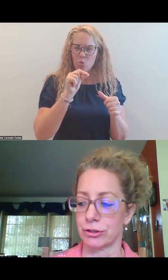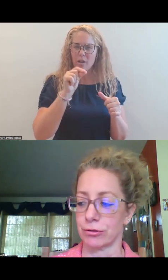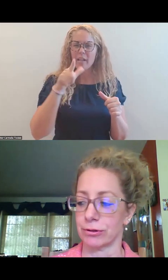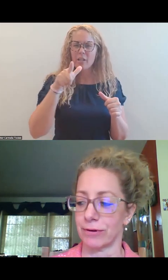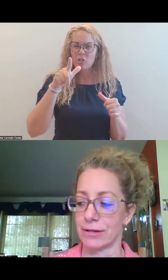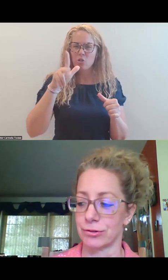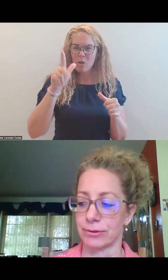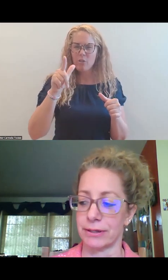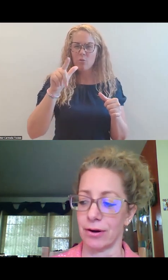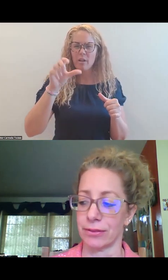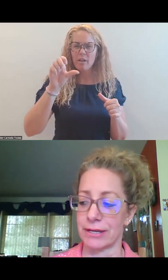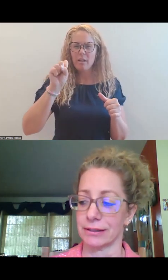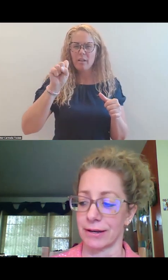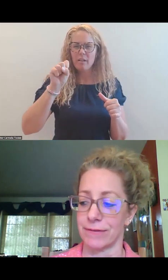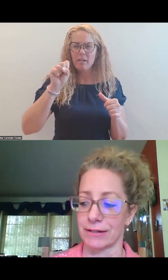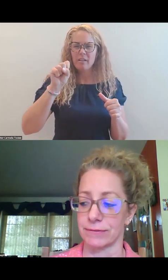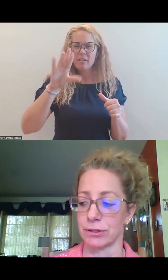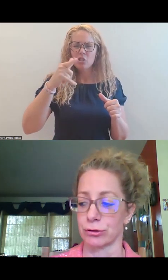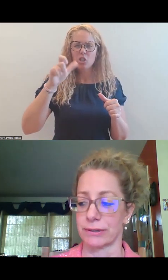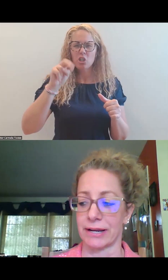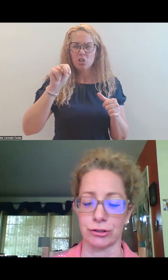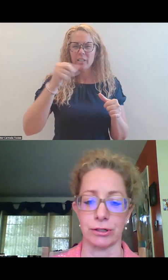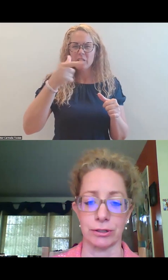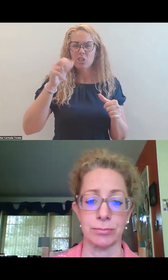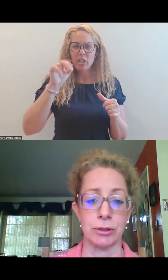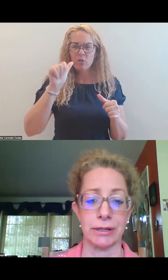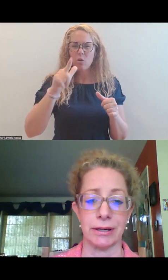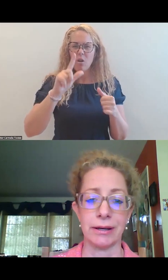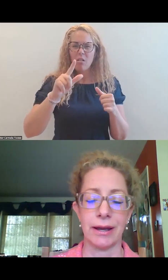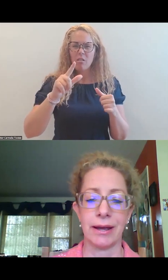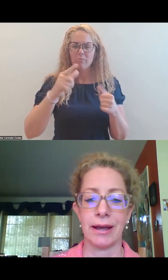GENERAL ADVISORY ON THE HEALING EFFECTS OF THE SOCIAL COMMUNITY